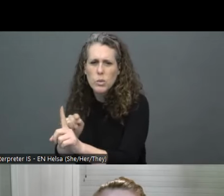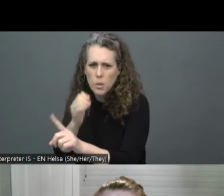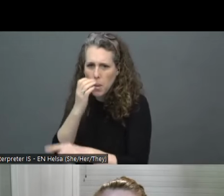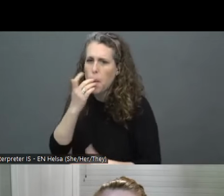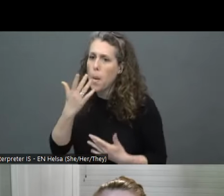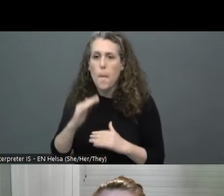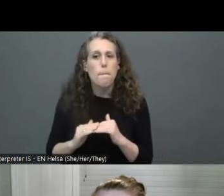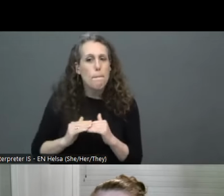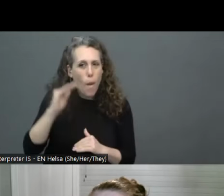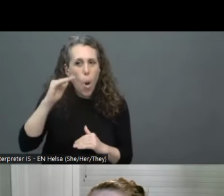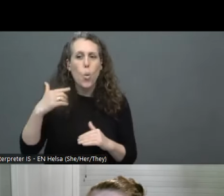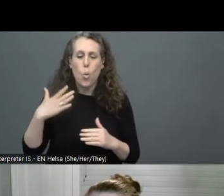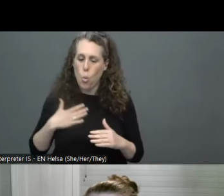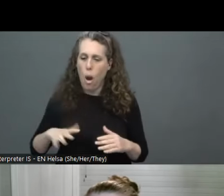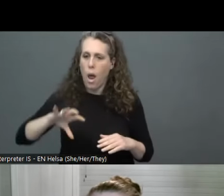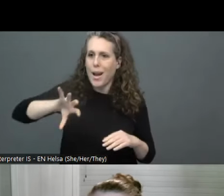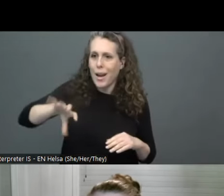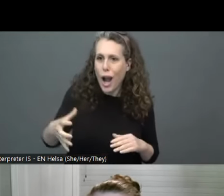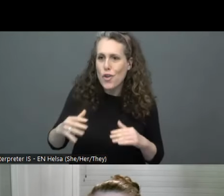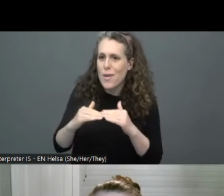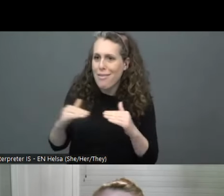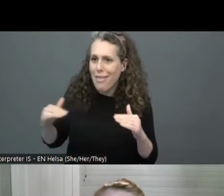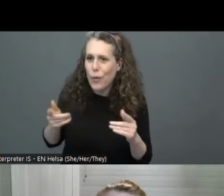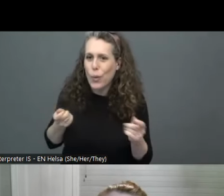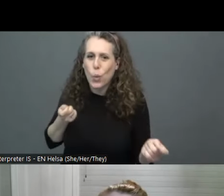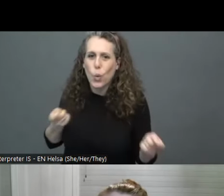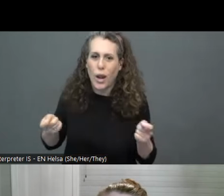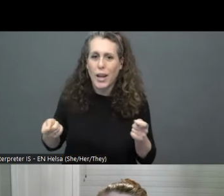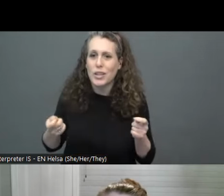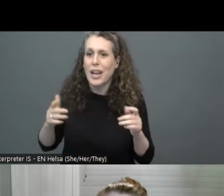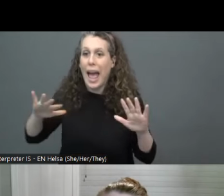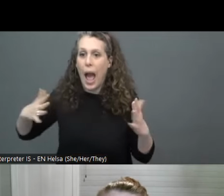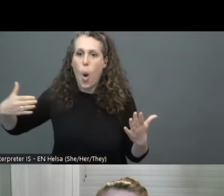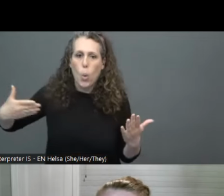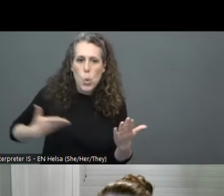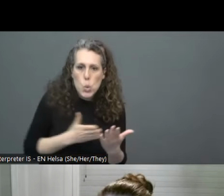coordination through the clusters or the humanitarian coordination team. And a lot